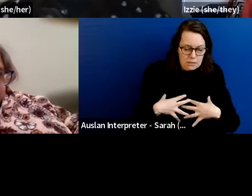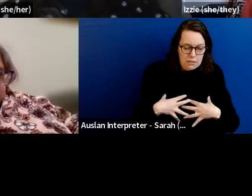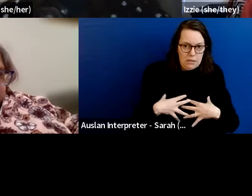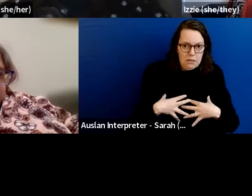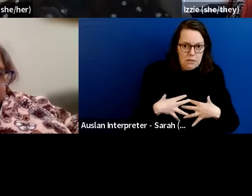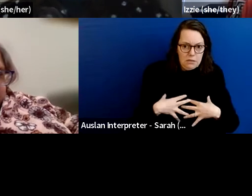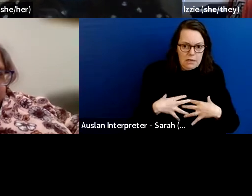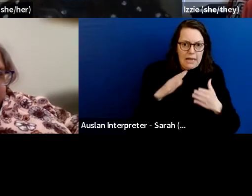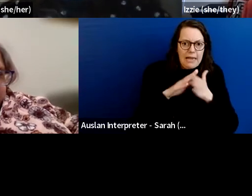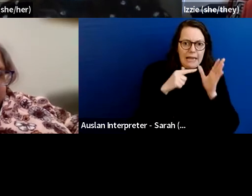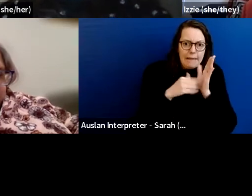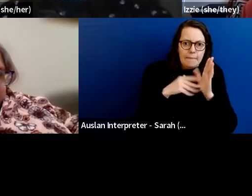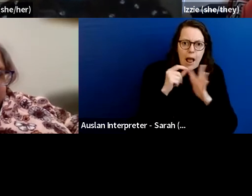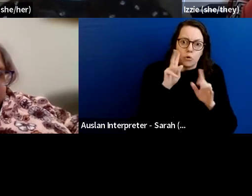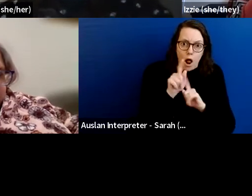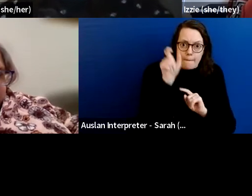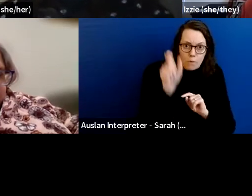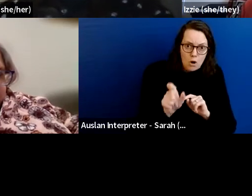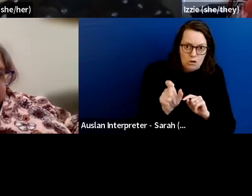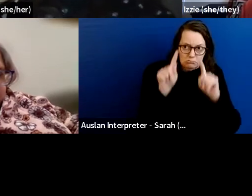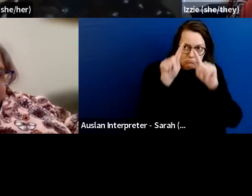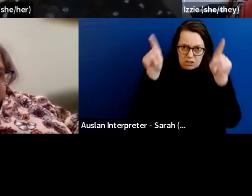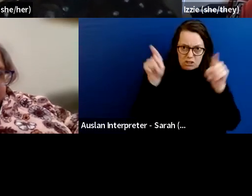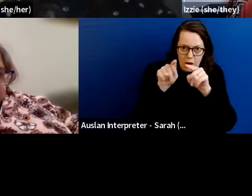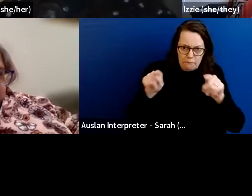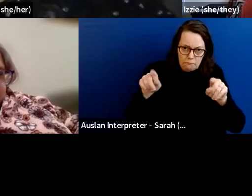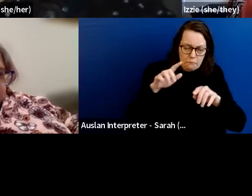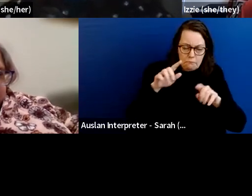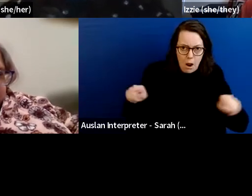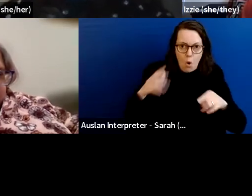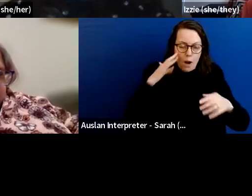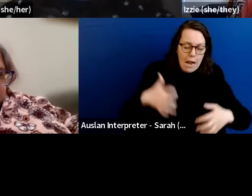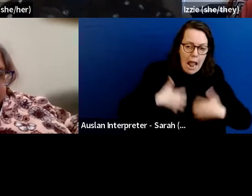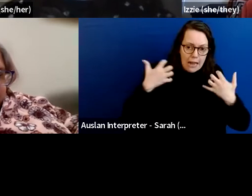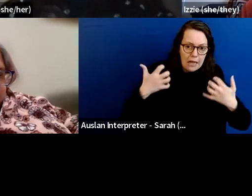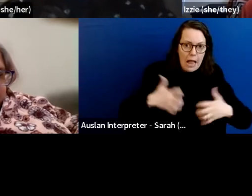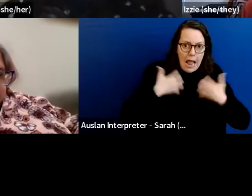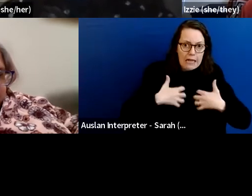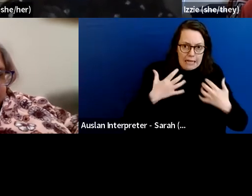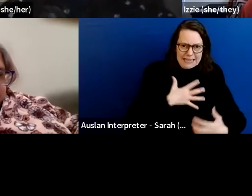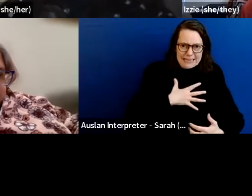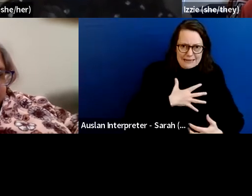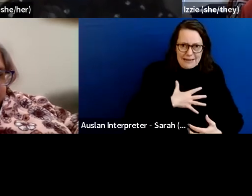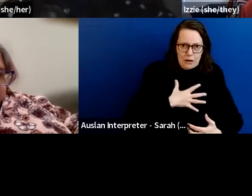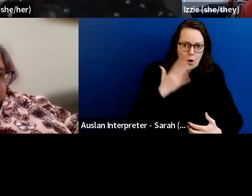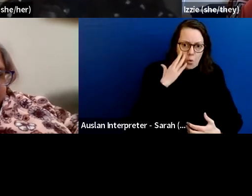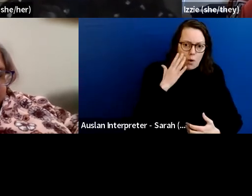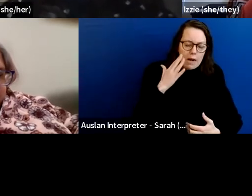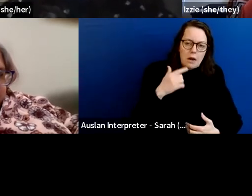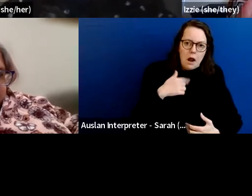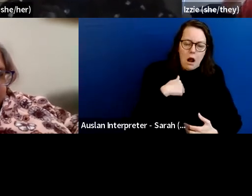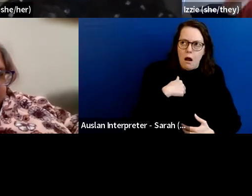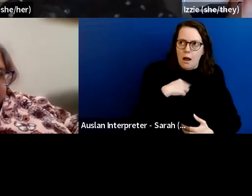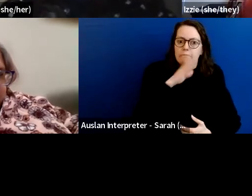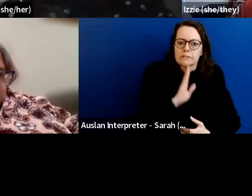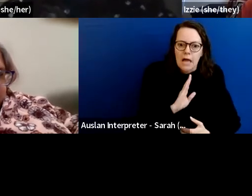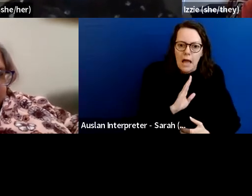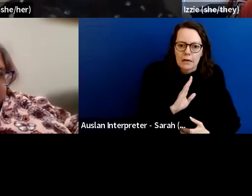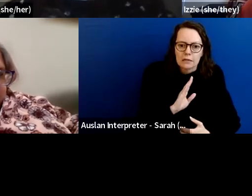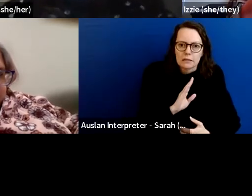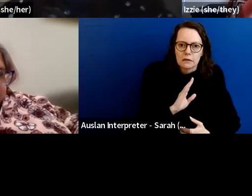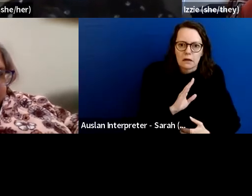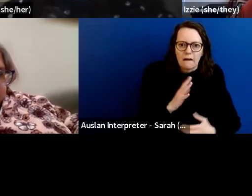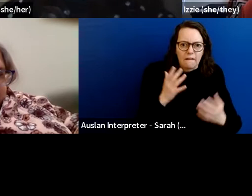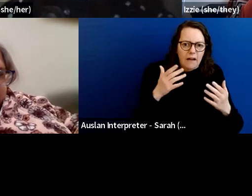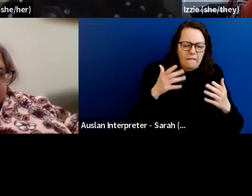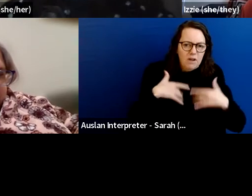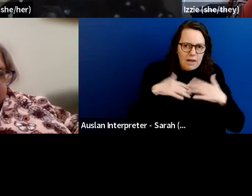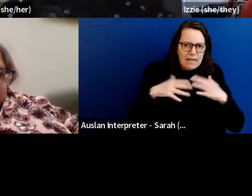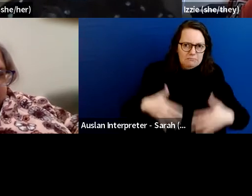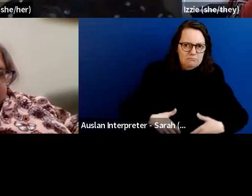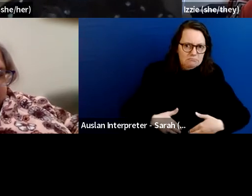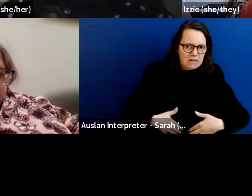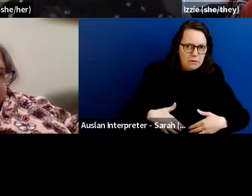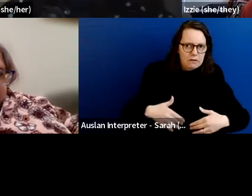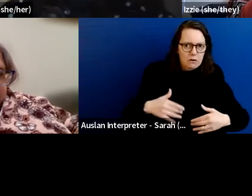So basically the little heat maps of individuals and it's saying you know when I'm angry I feel angry here, or when I'm on what I'm sad it feels like this all in my body.